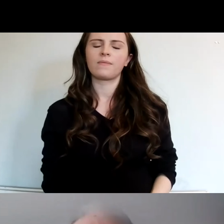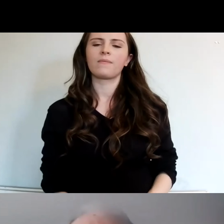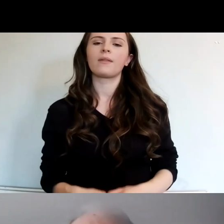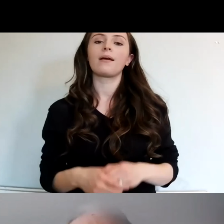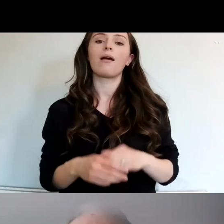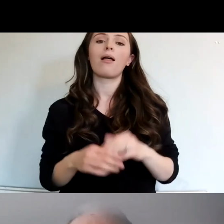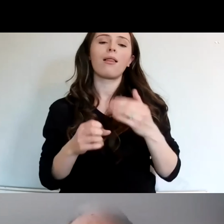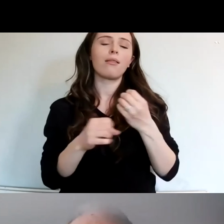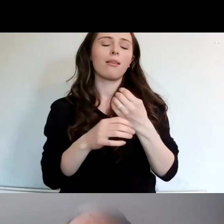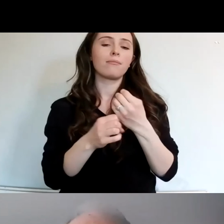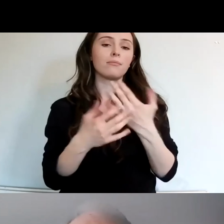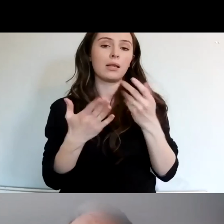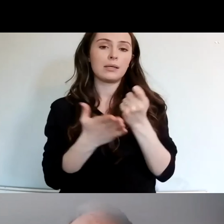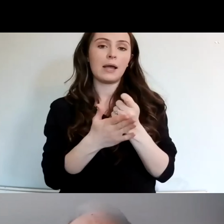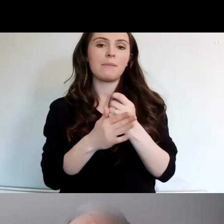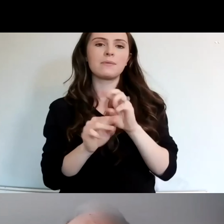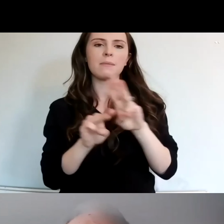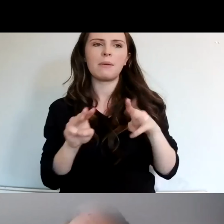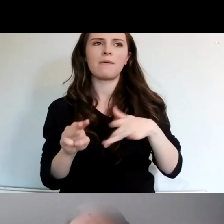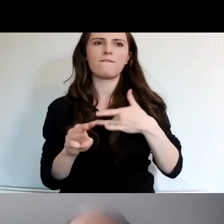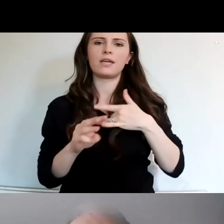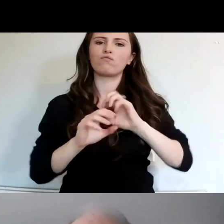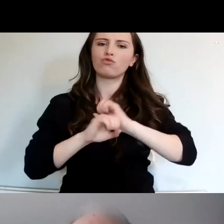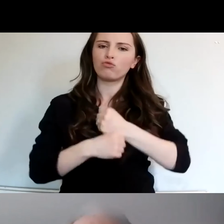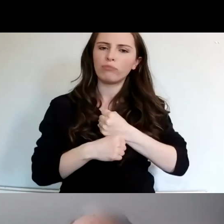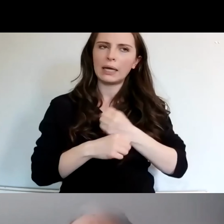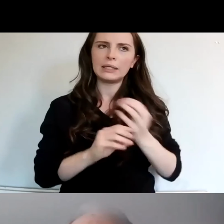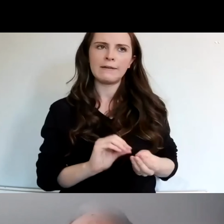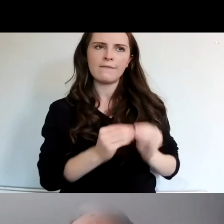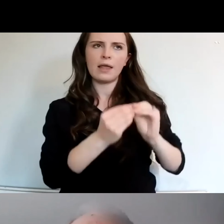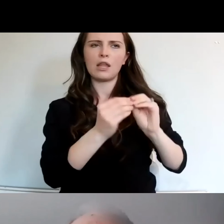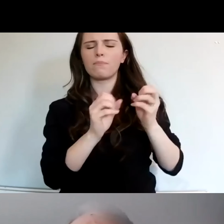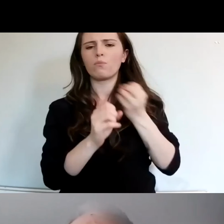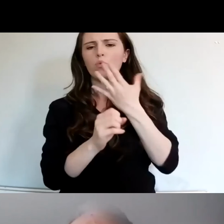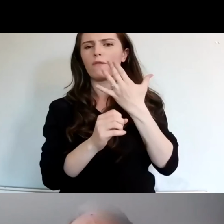OK, we've developed a very nice guideline, or a Code of Practice,